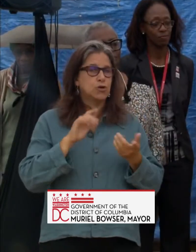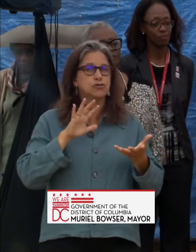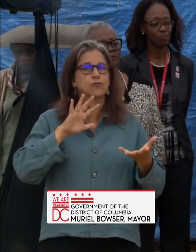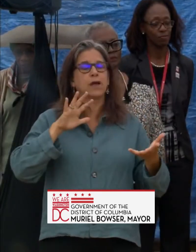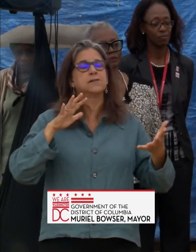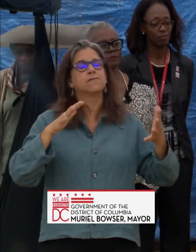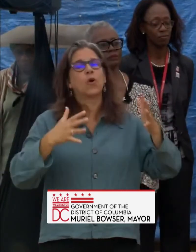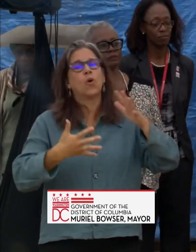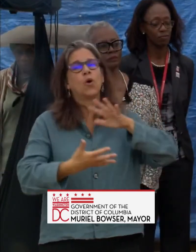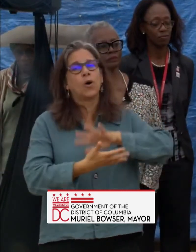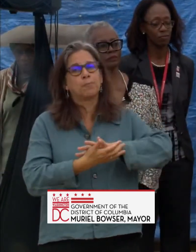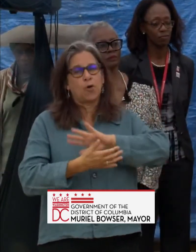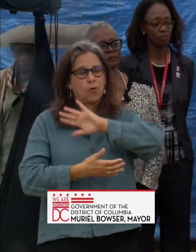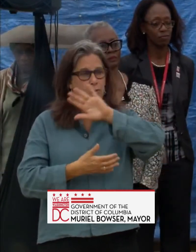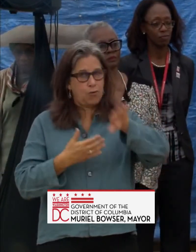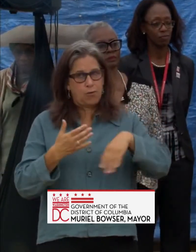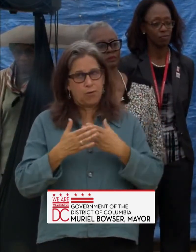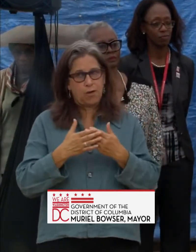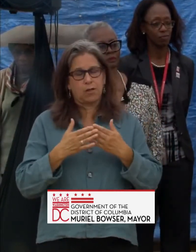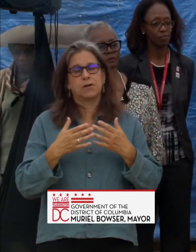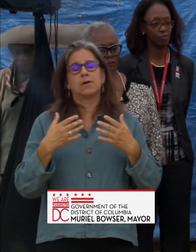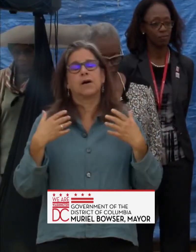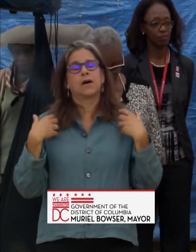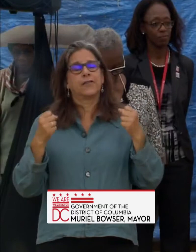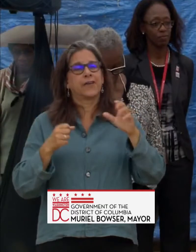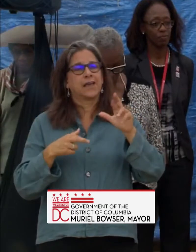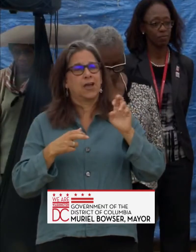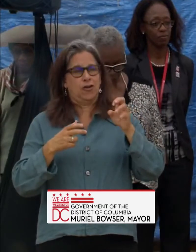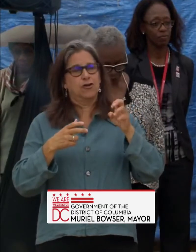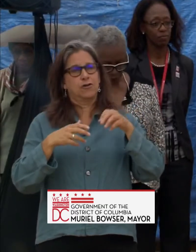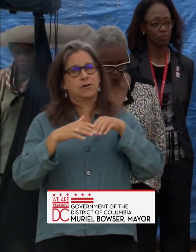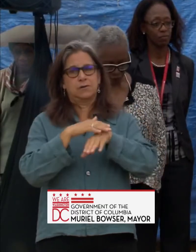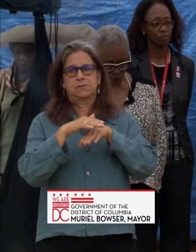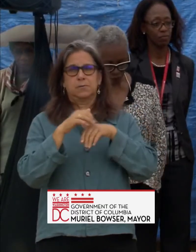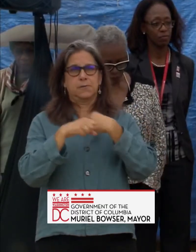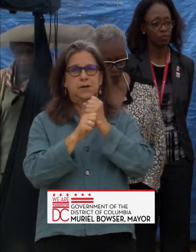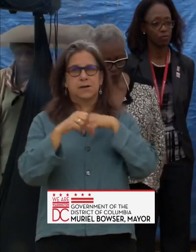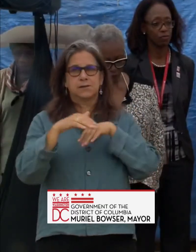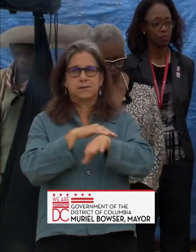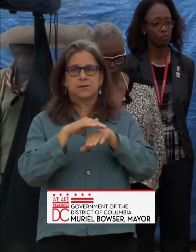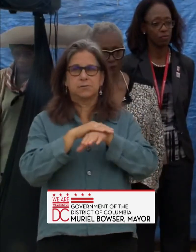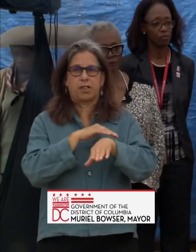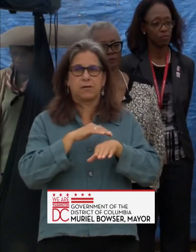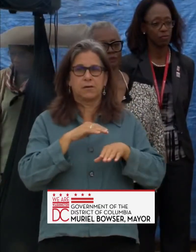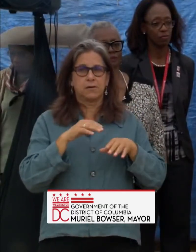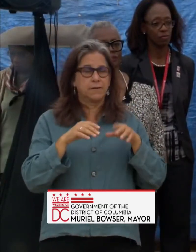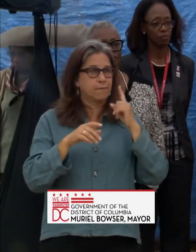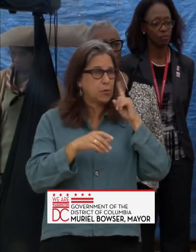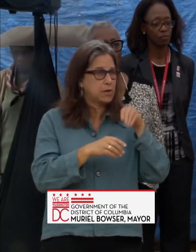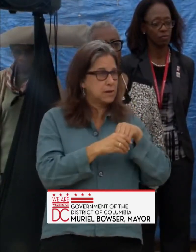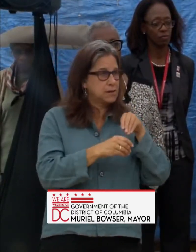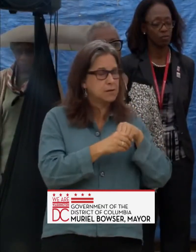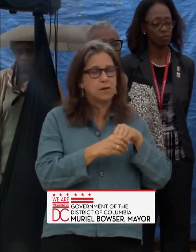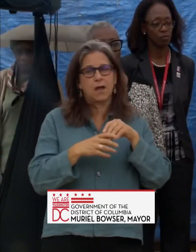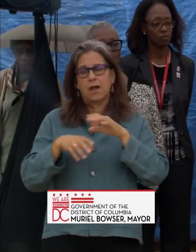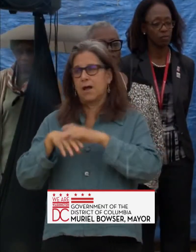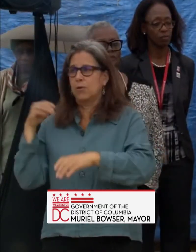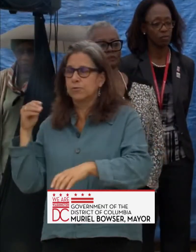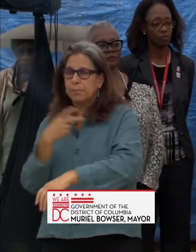HEALTHCARE FACILITIES, DOCTORS, INPATIENT AND OUTPATIENT SERVICES AND ACCESS TO SPECIALISTS.